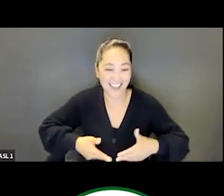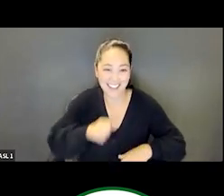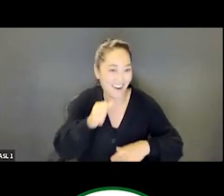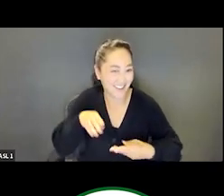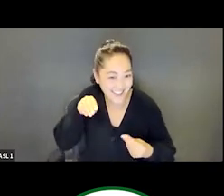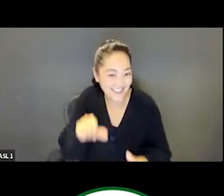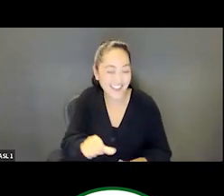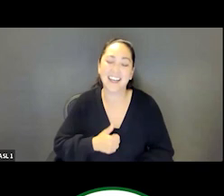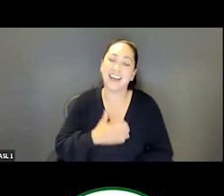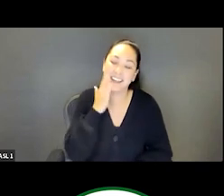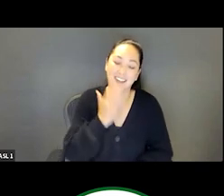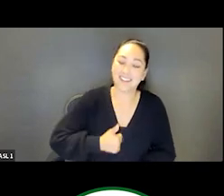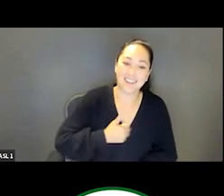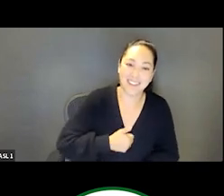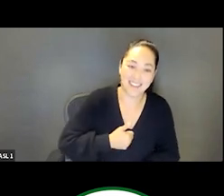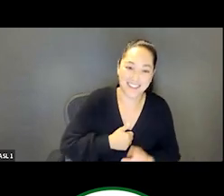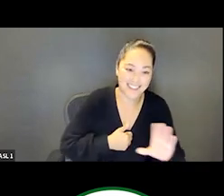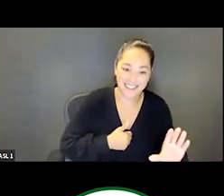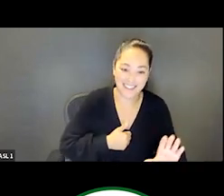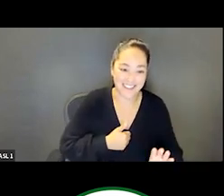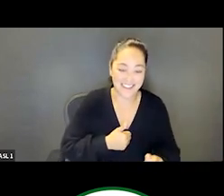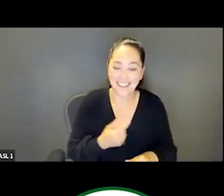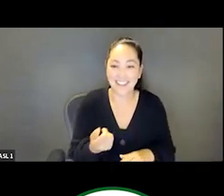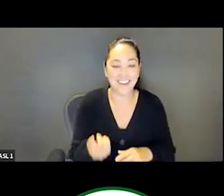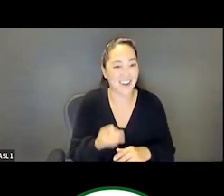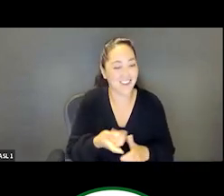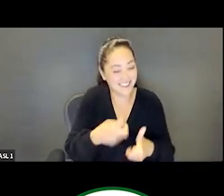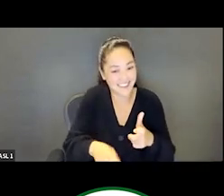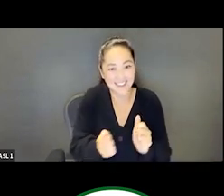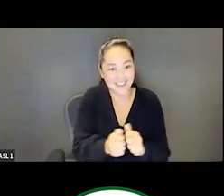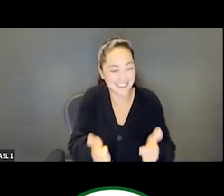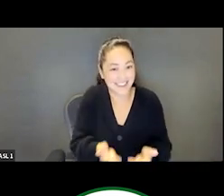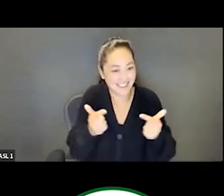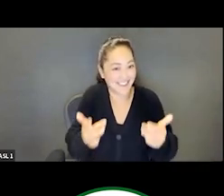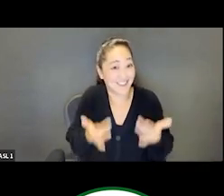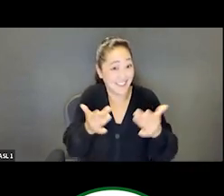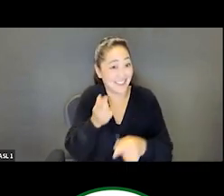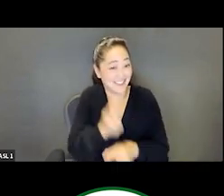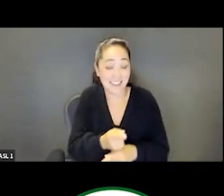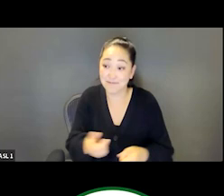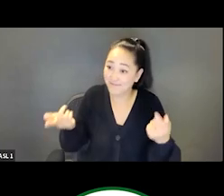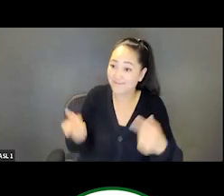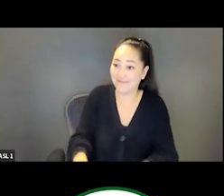I know, I'm sorry. It was so hard these live events, right? Absolutely.